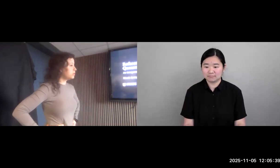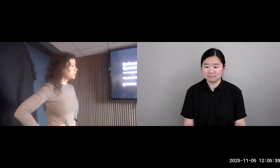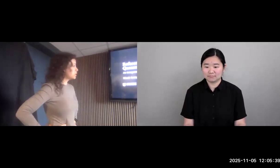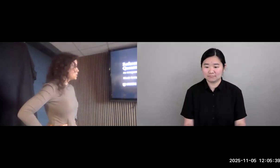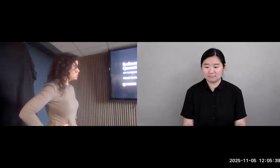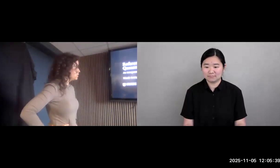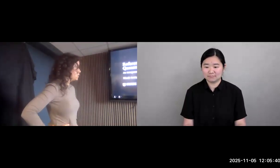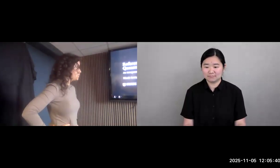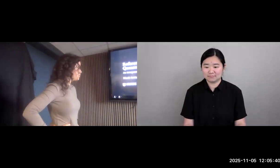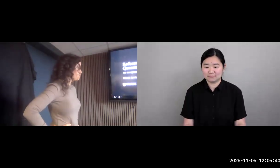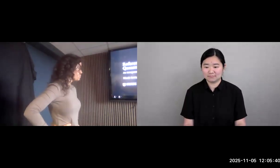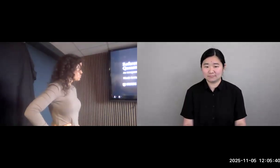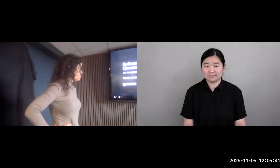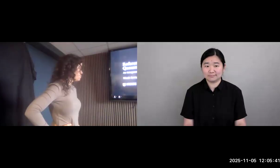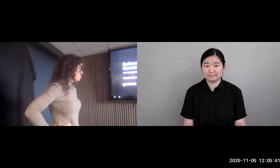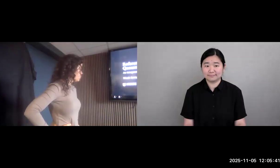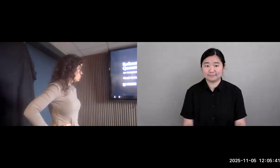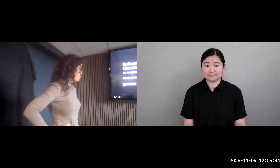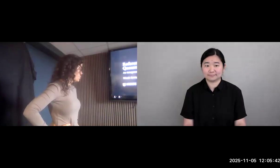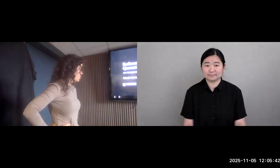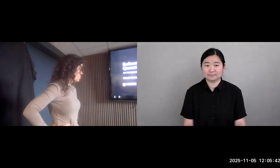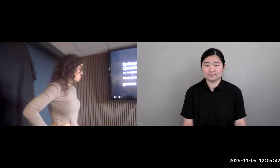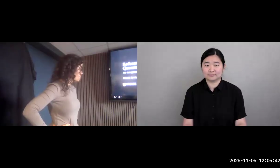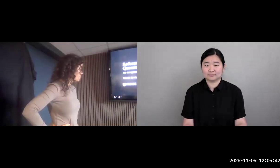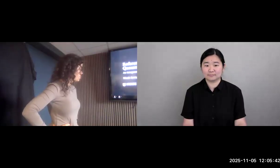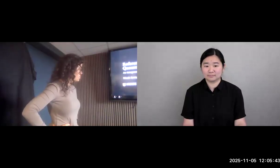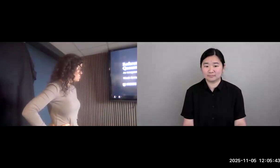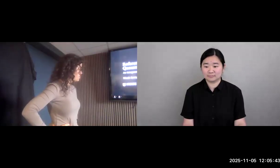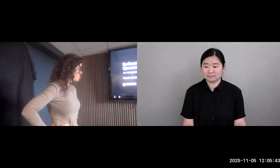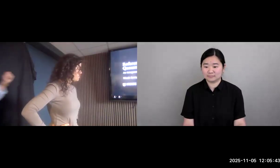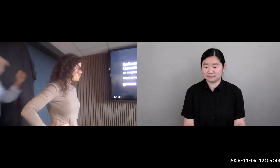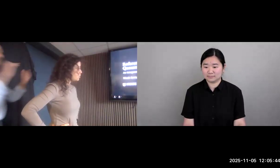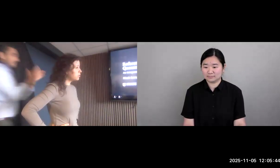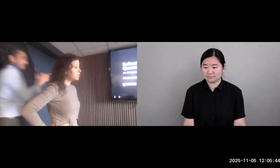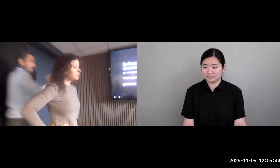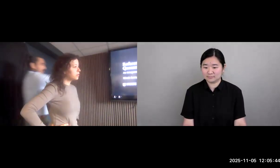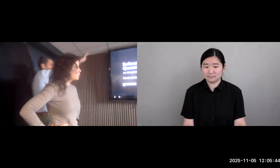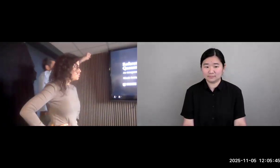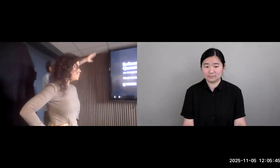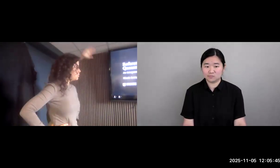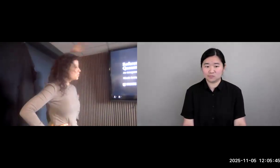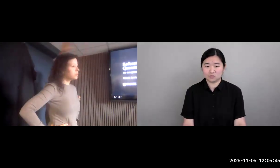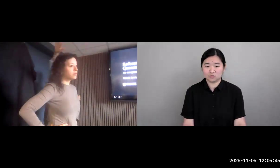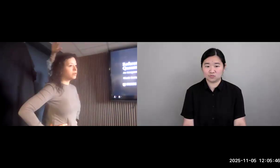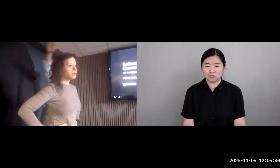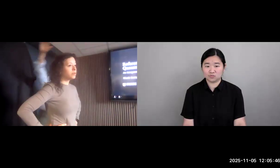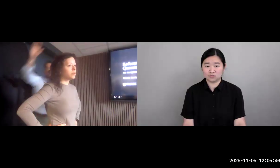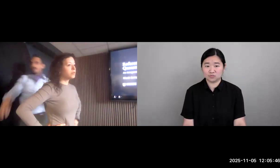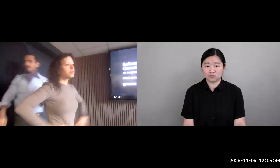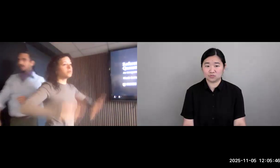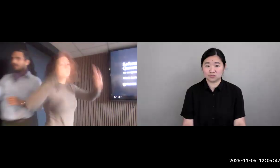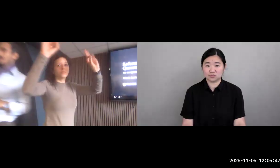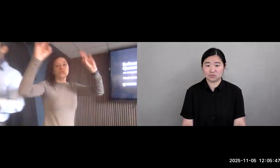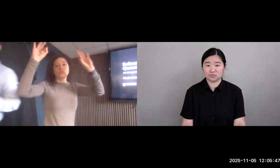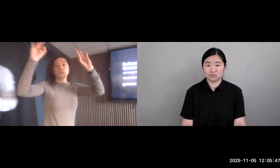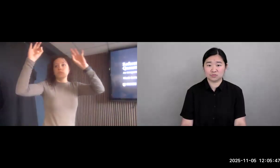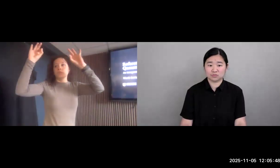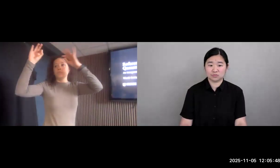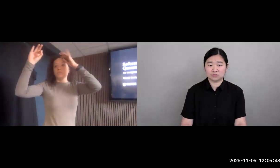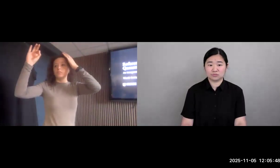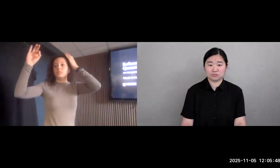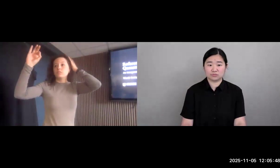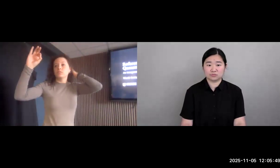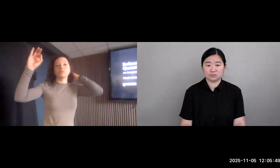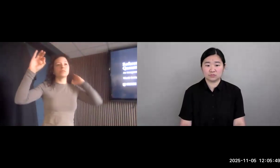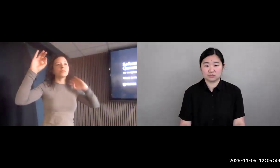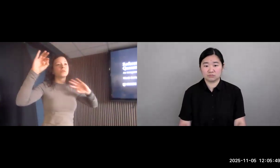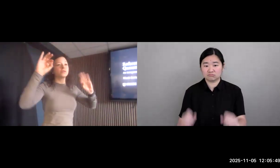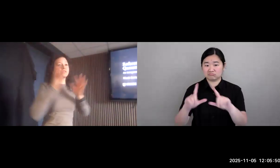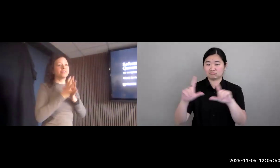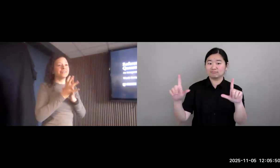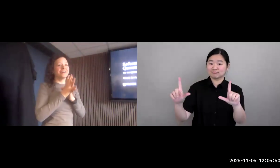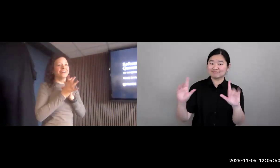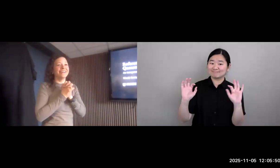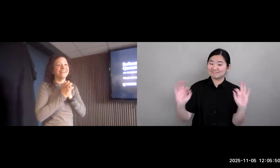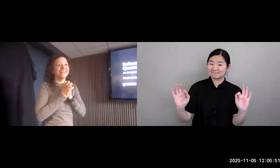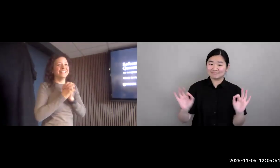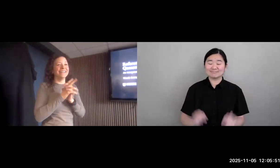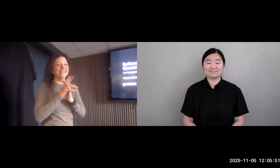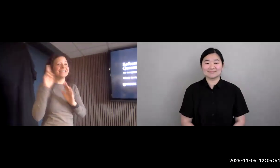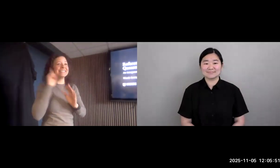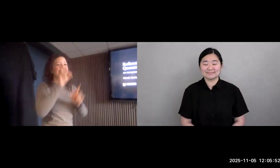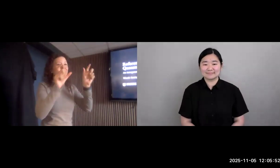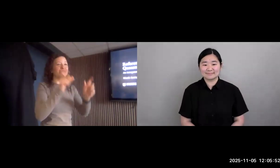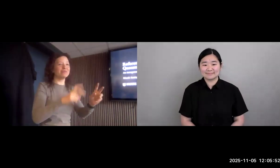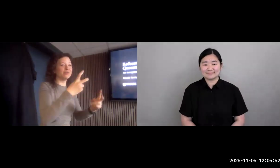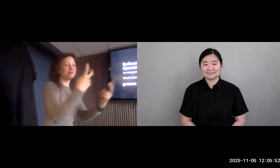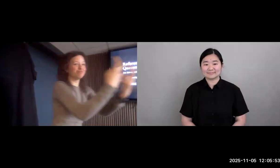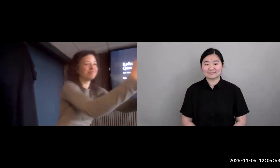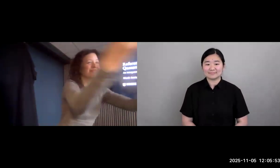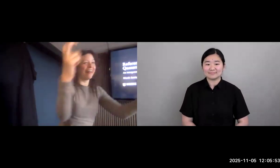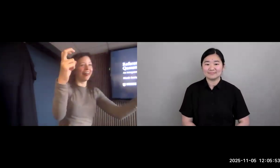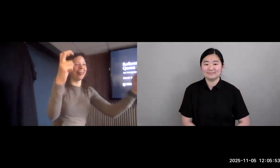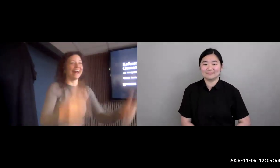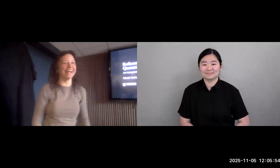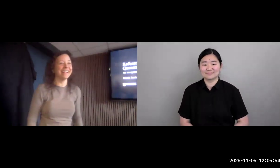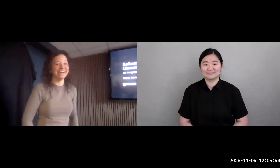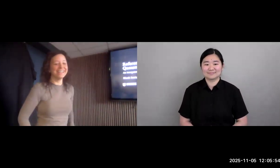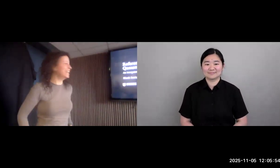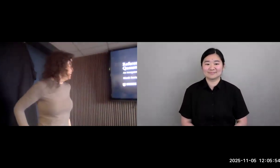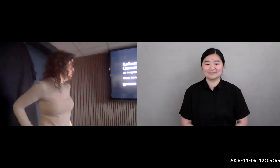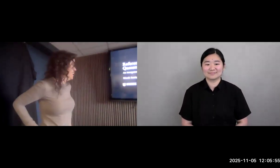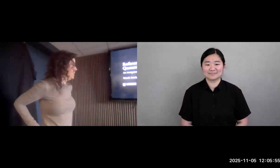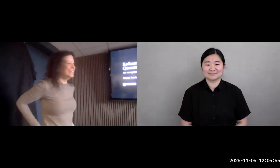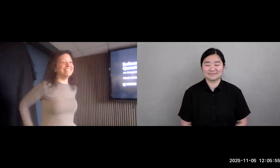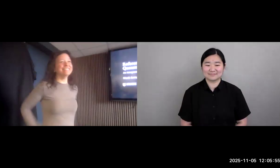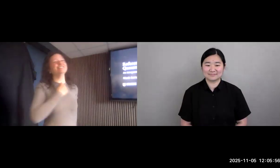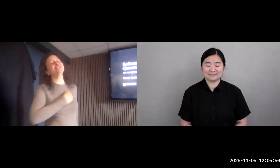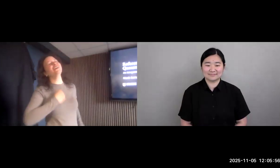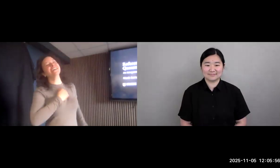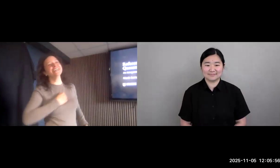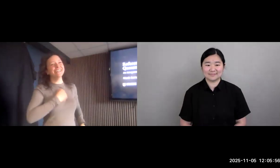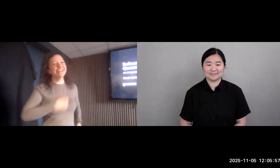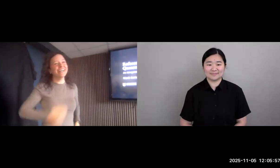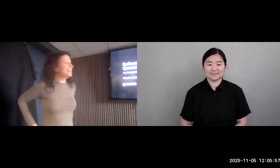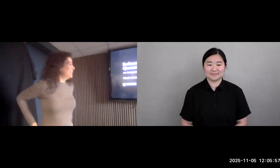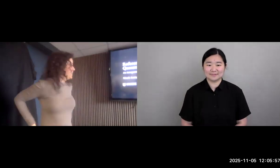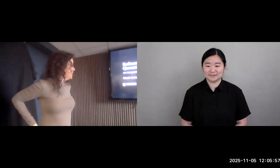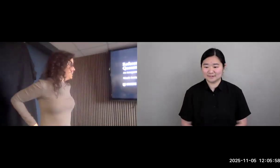Yeah, it feels funny, but yeah. Okay, they can see it on their screen, it's got full screen interpreter.